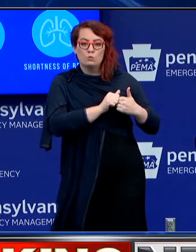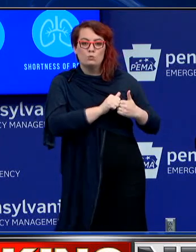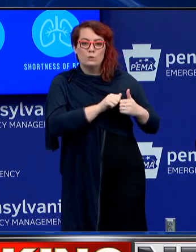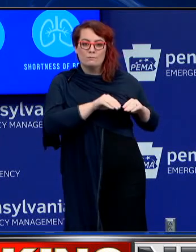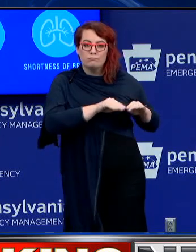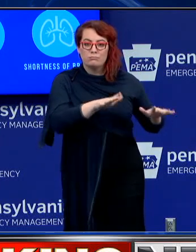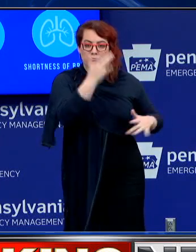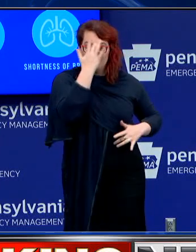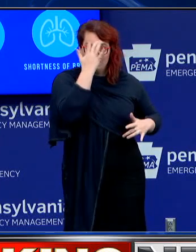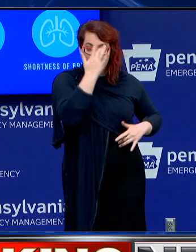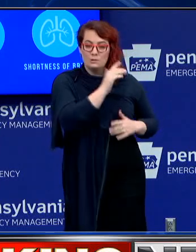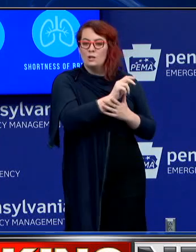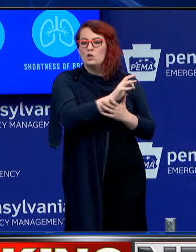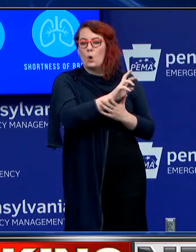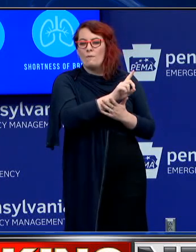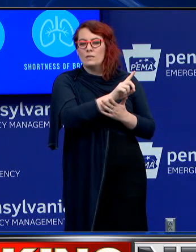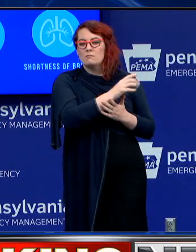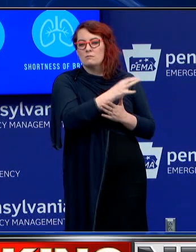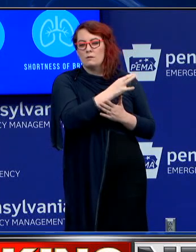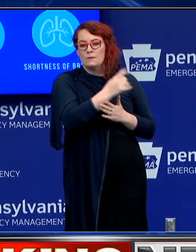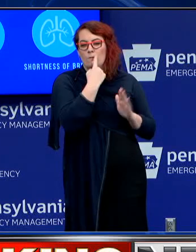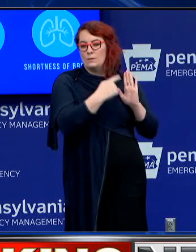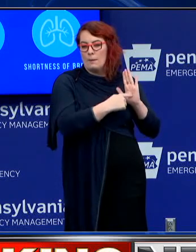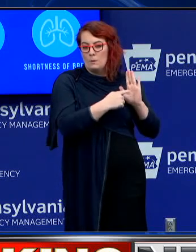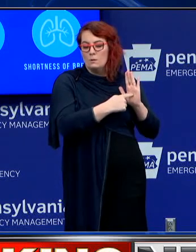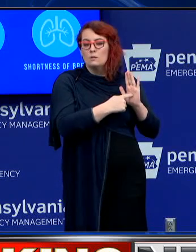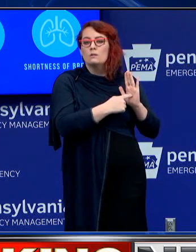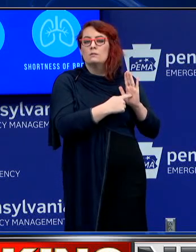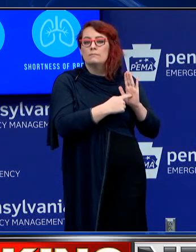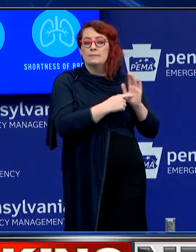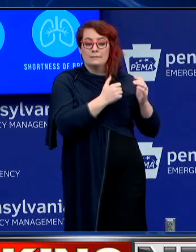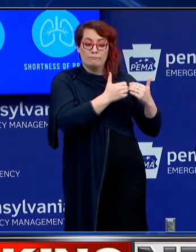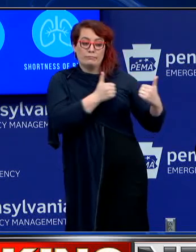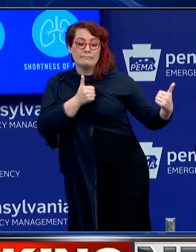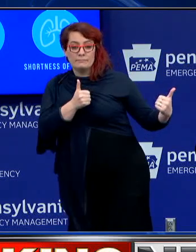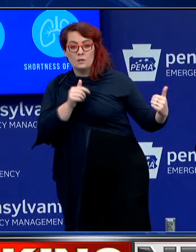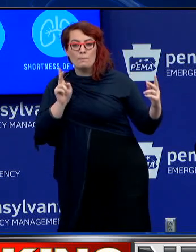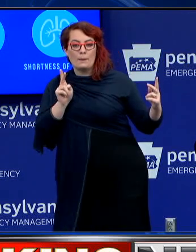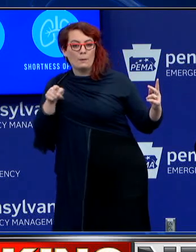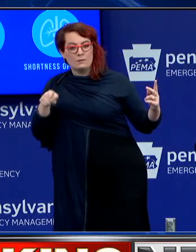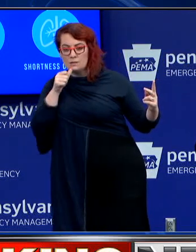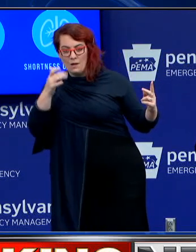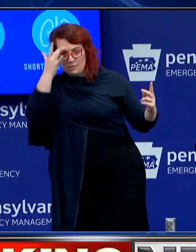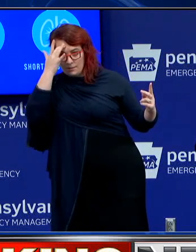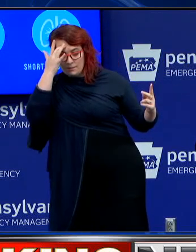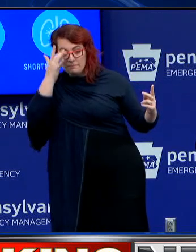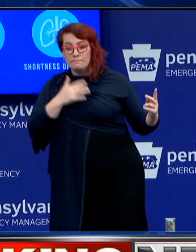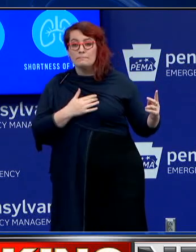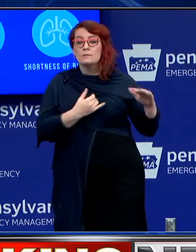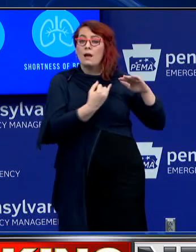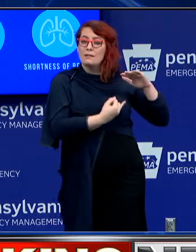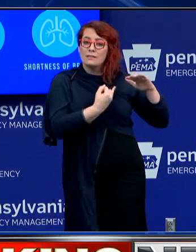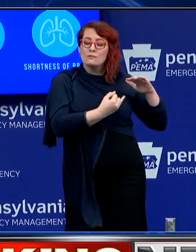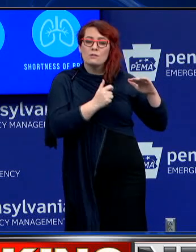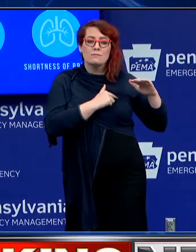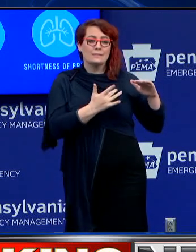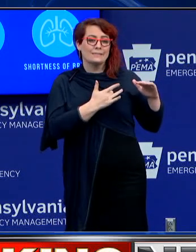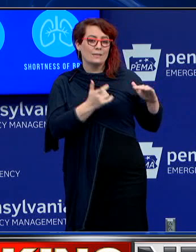THE DARK. WE'RE THROWING IT BACK '90S THERE. WE'RE THROWING IT BACK '90S THERE. WHAT IS THE TERM FOR THE SIDES THERE. WHAT IS THE TERM FOR THE SIDES OF A RIVER CHANNEL OR STREAM WHAT IS THE TERM FOR THE SIDES OF A RIVER CHANNEL OR STREAM BETWEEN WHICH WATER NORMALLY OF A RIVER CHANNEL OR STREAM BETWEEN WHICH WATER NORMALLY FLOWS?